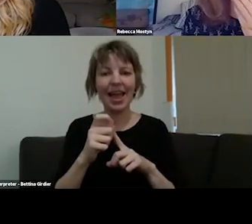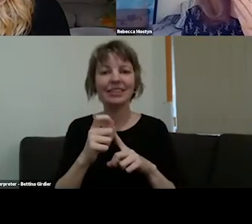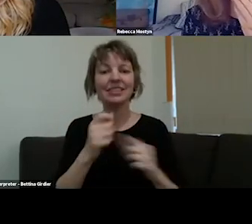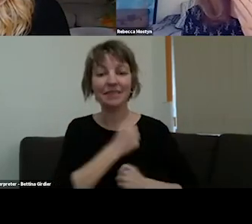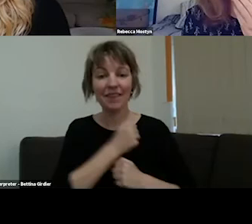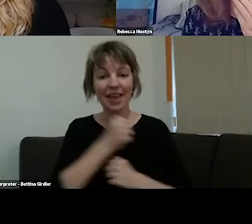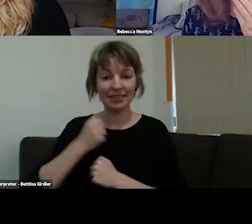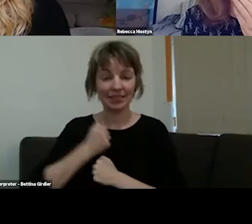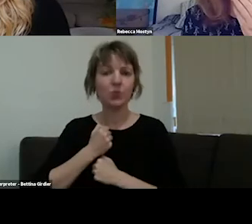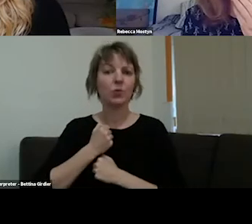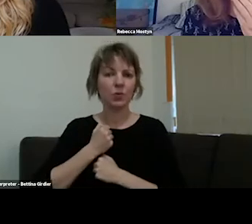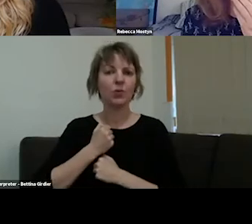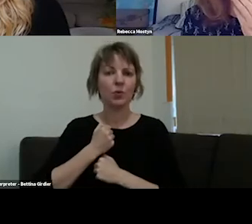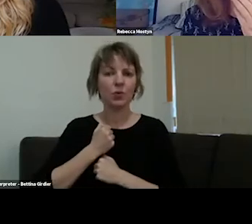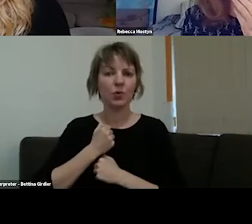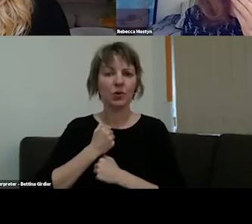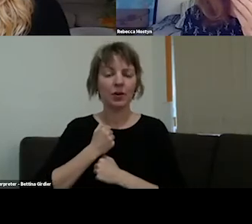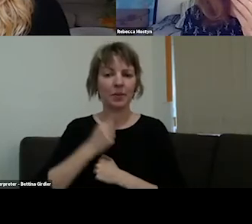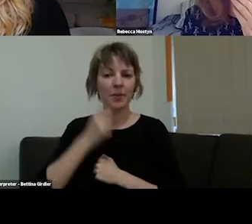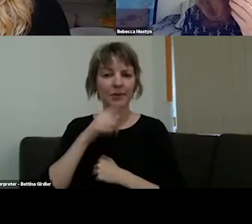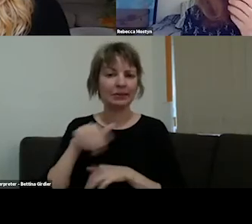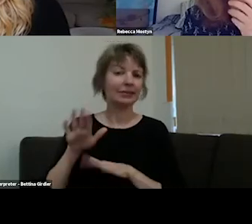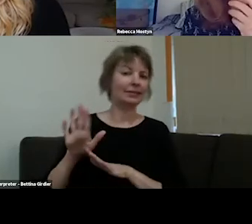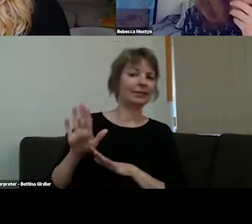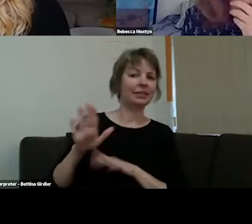about being fit for duty.